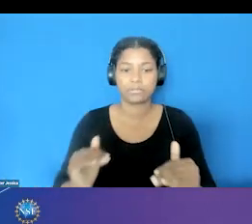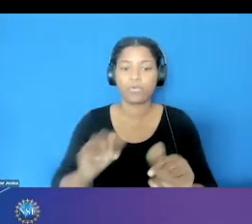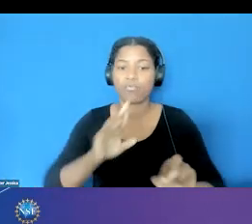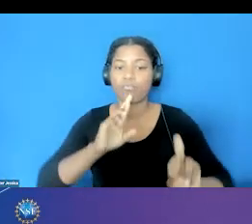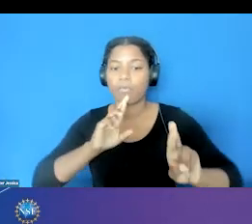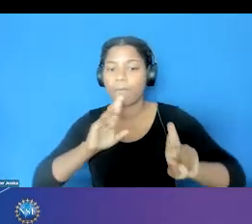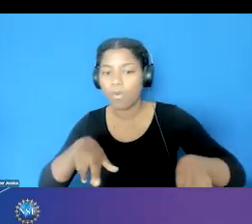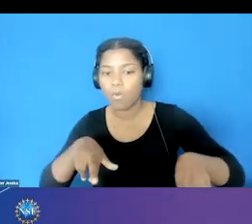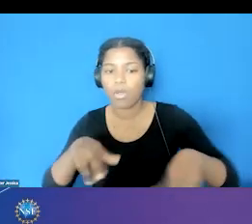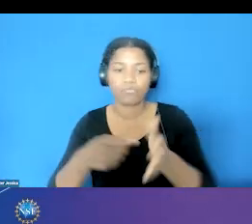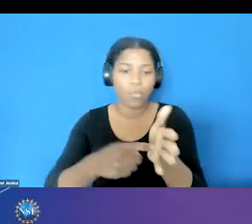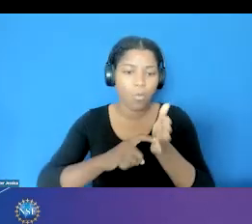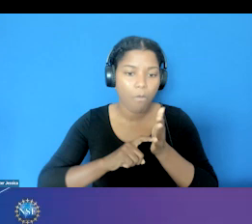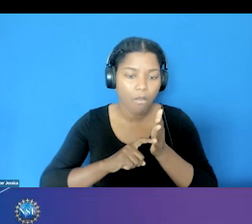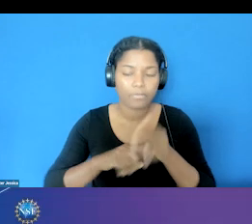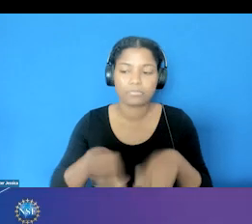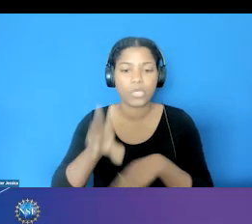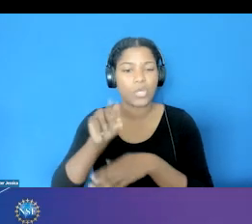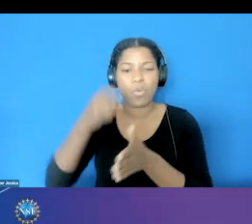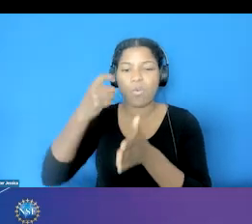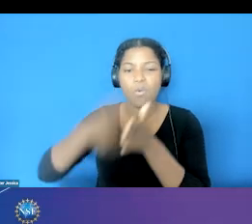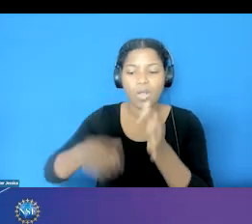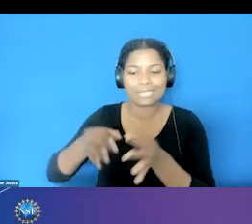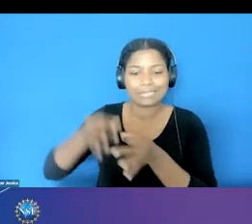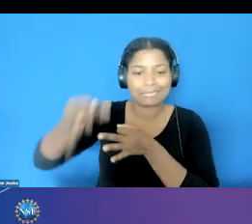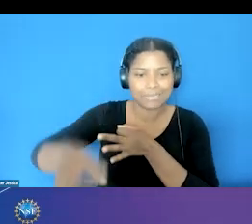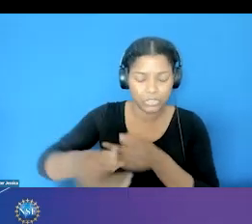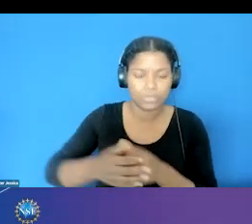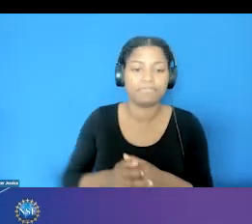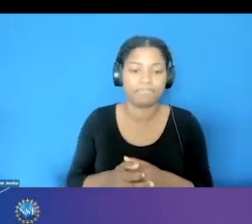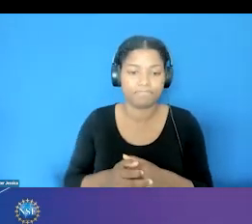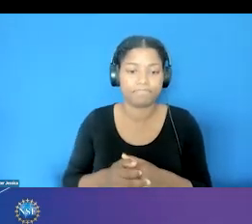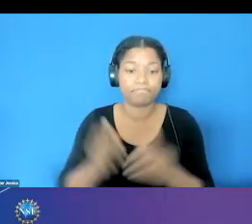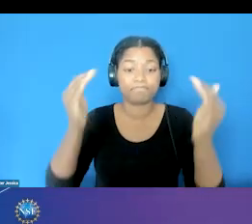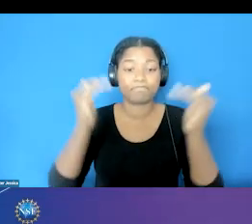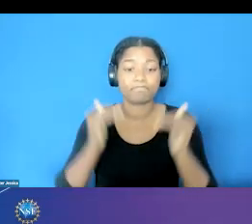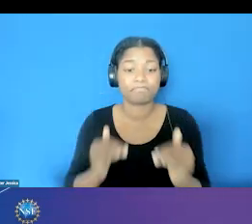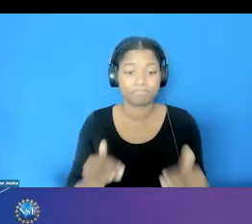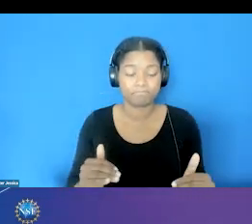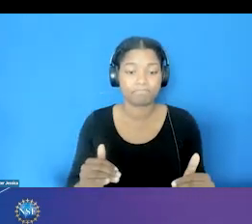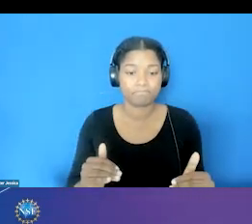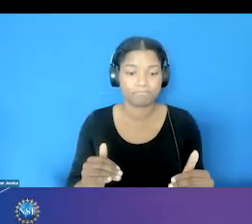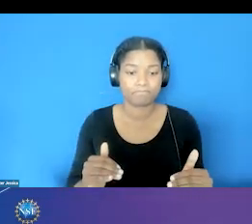no-cost extensions, and award transfers. And Jeff will then turn it over to our colleague, our sister division,